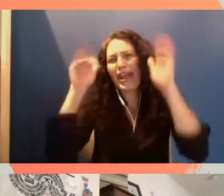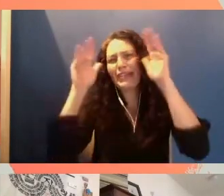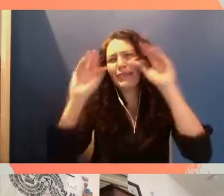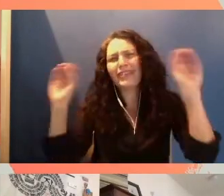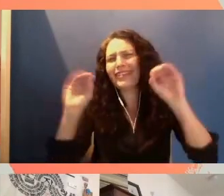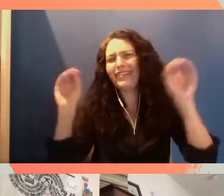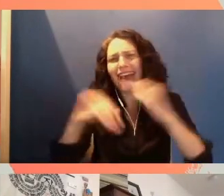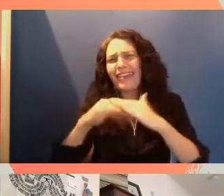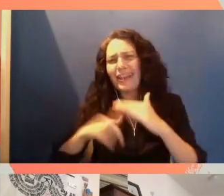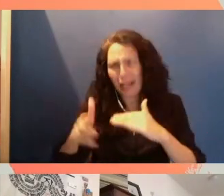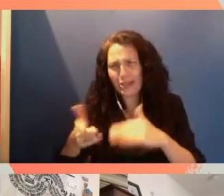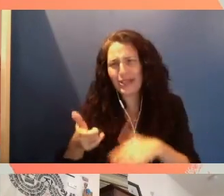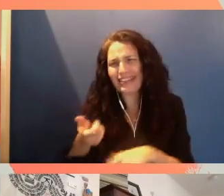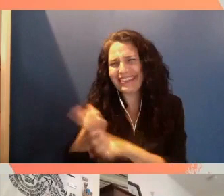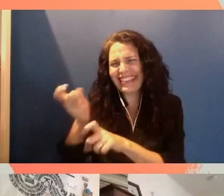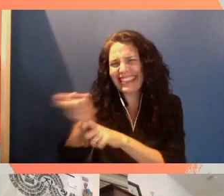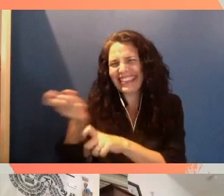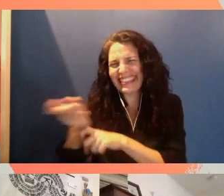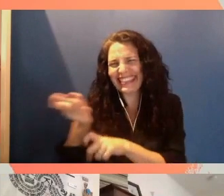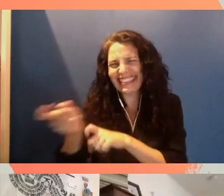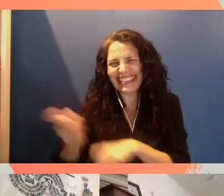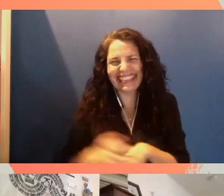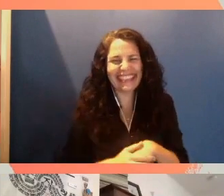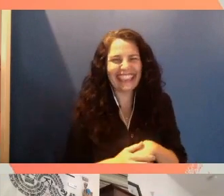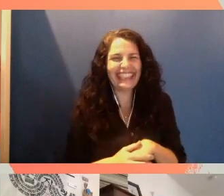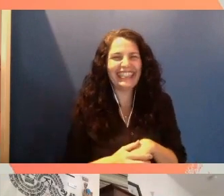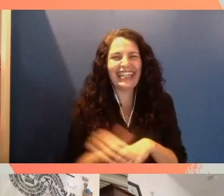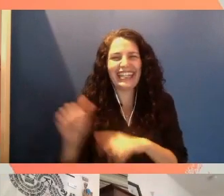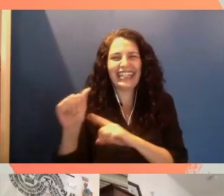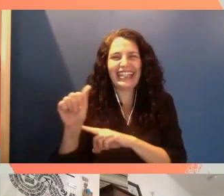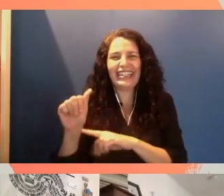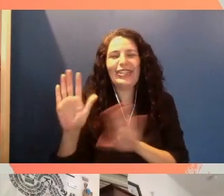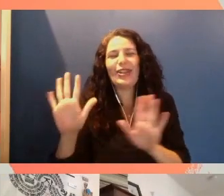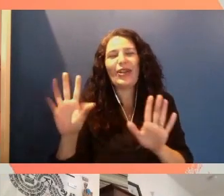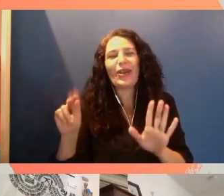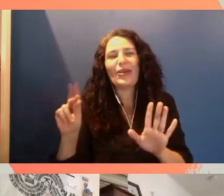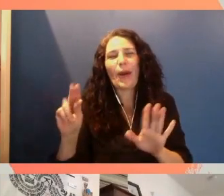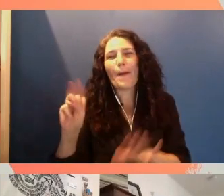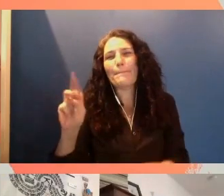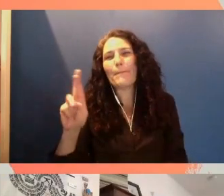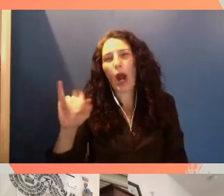So it's, so I'm in the world that you're in Marj. Like I just, I feel it so so much